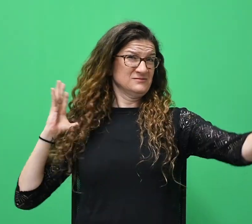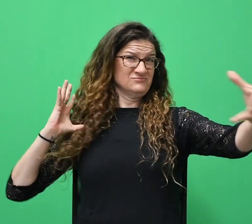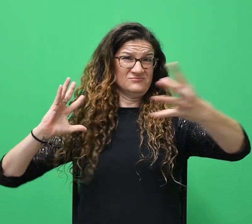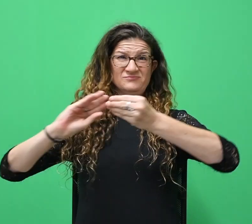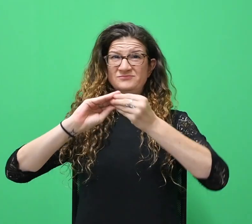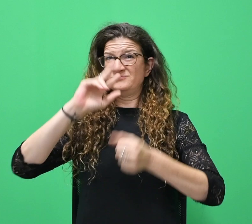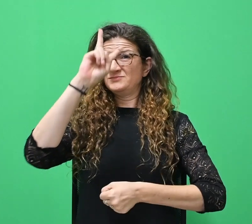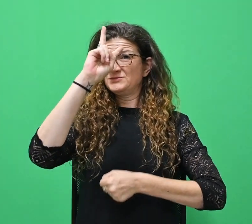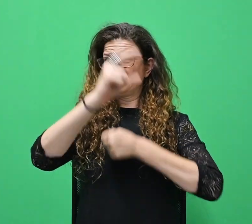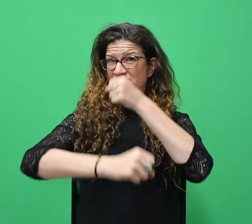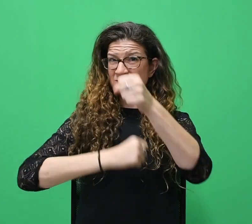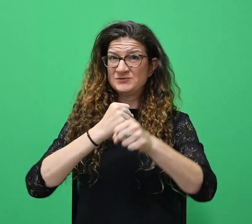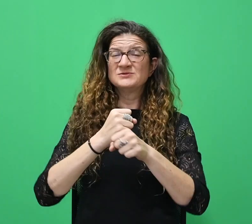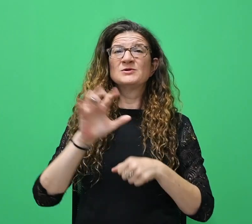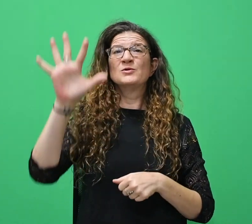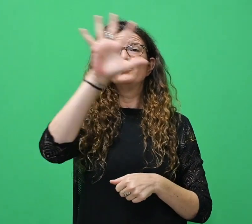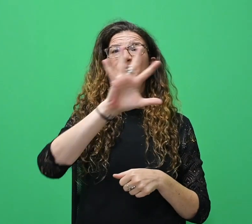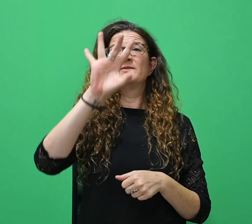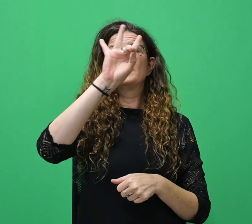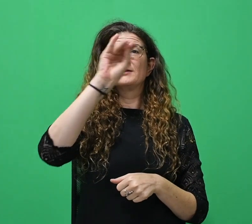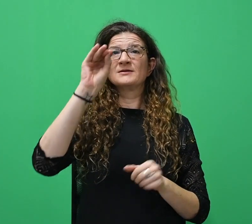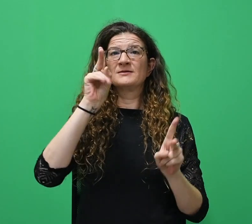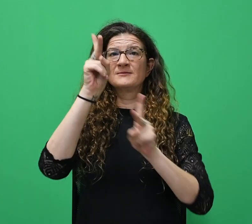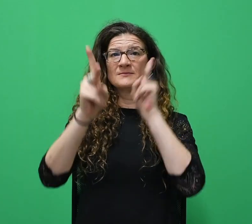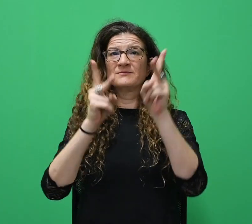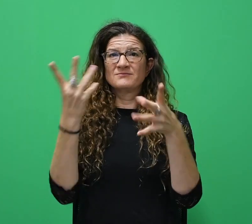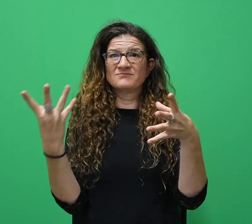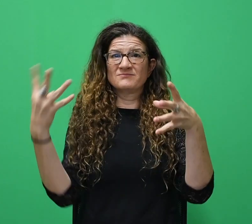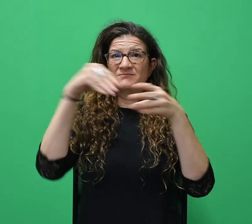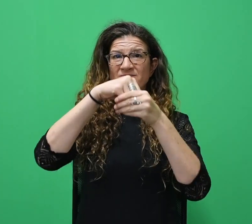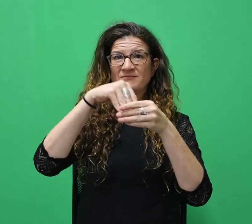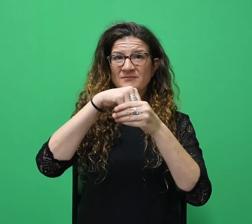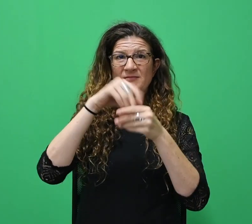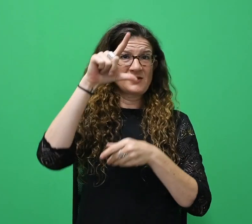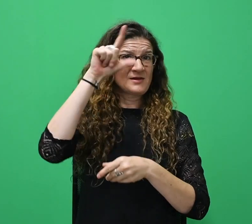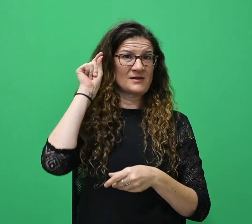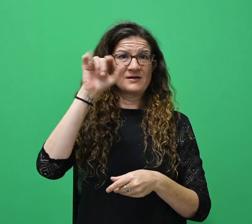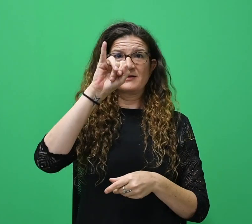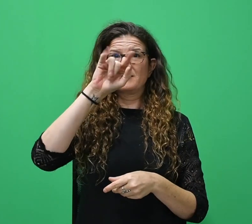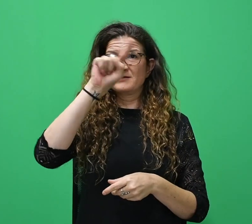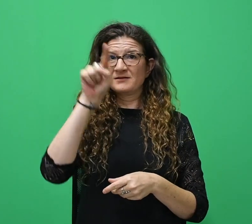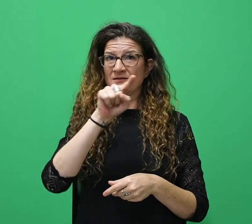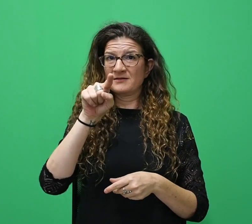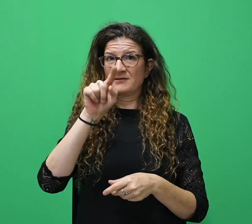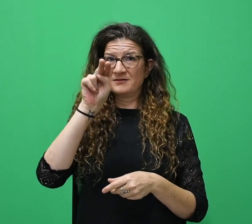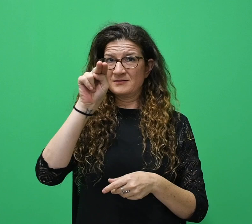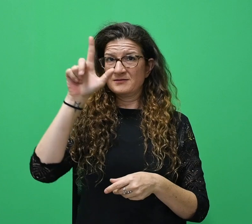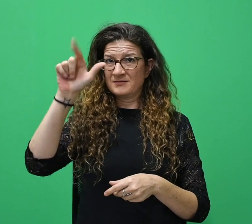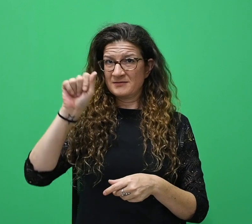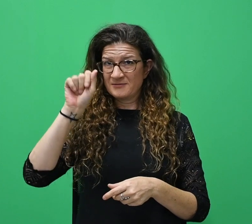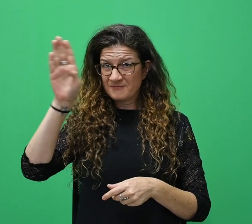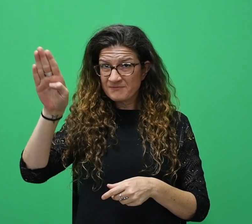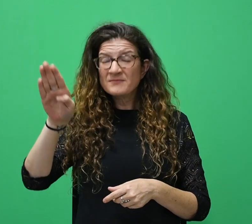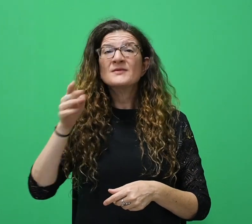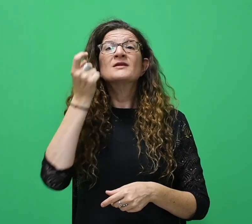the sum of 2 years about 80 people involved in Gallaudet IZN Lab.